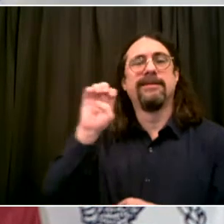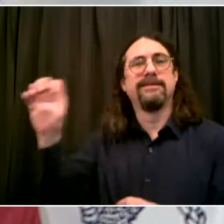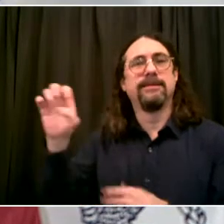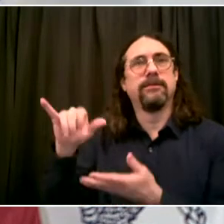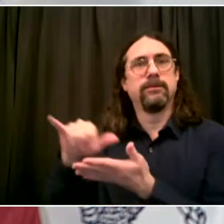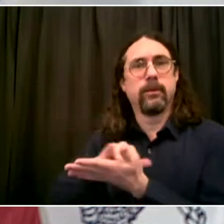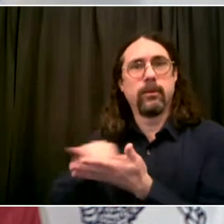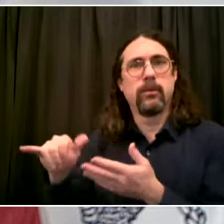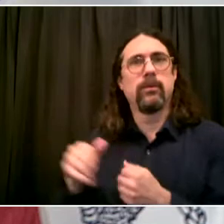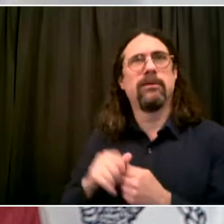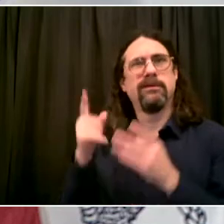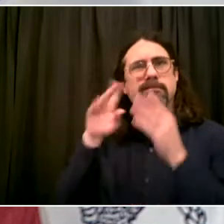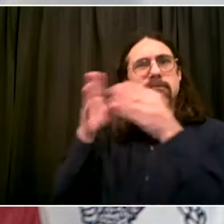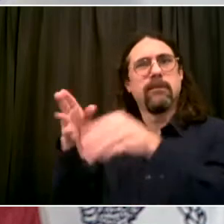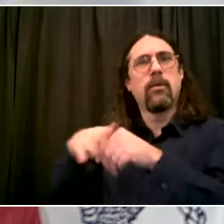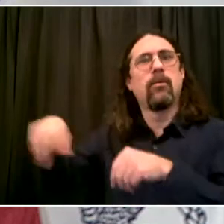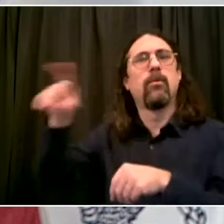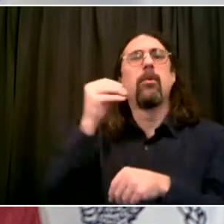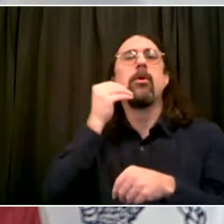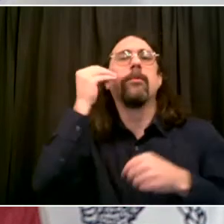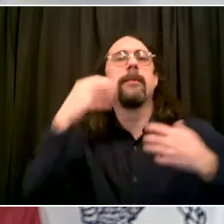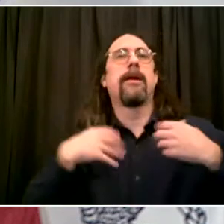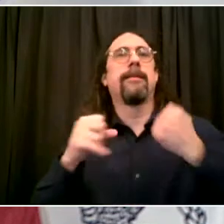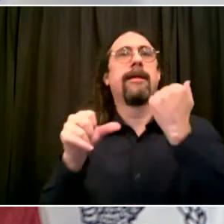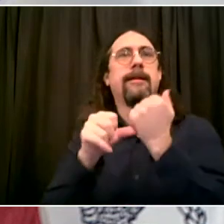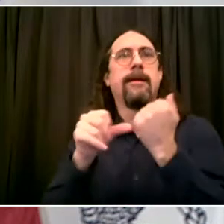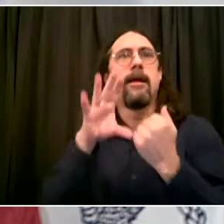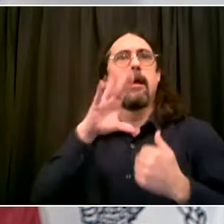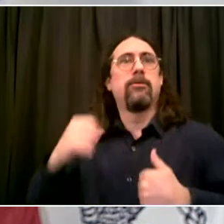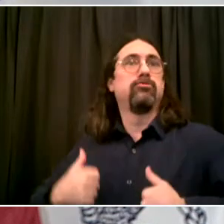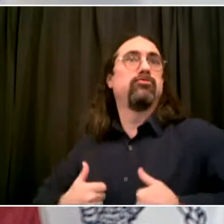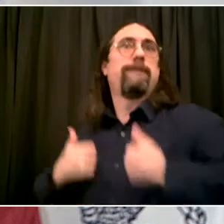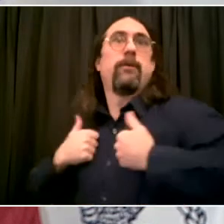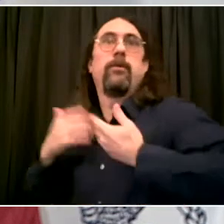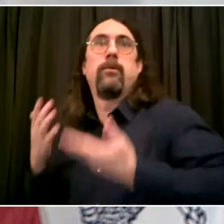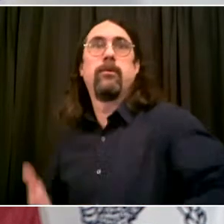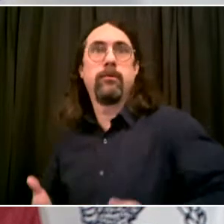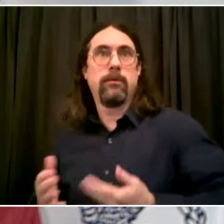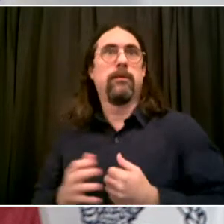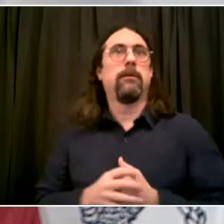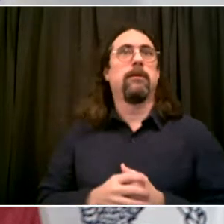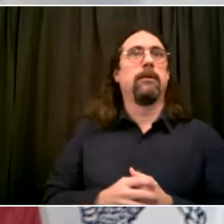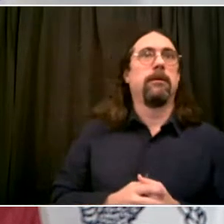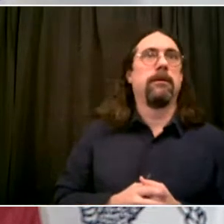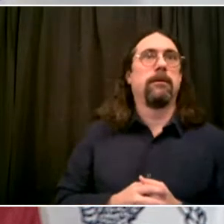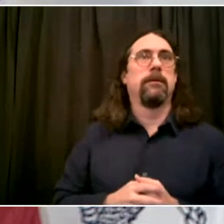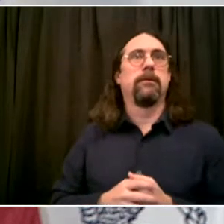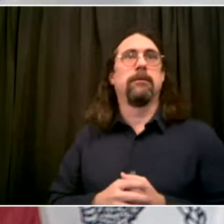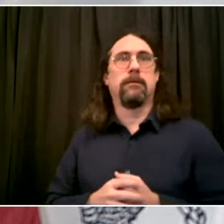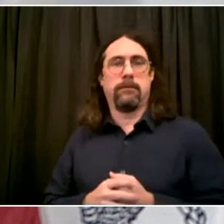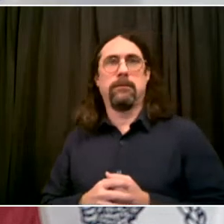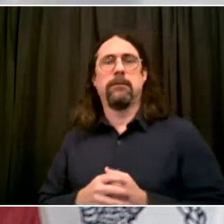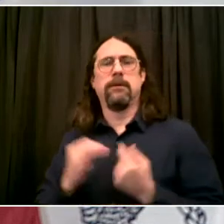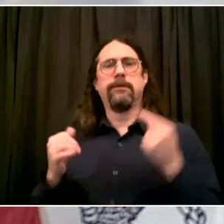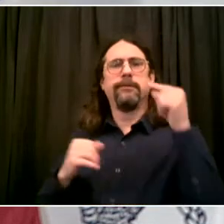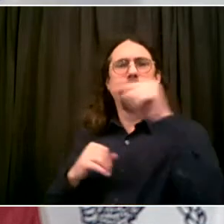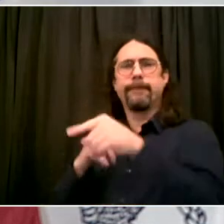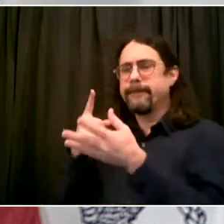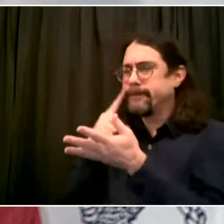IN THE AREA. WE ACTUALLY FOUND TAFEER VISISITING TWICE THE SUM OF THE PEOPLE THAT WERE